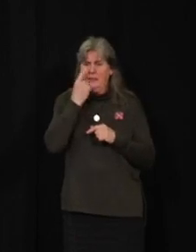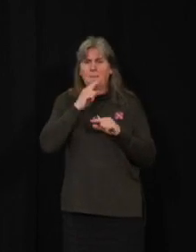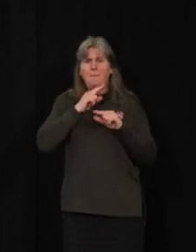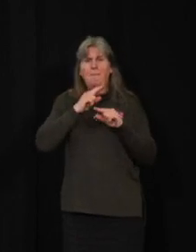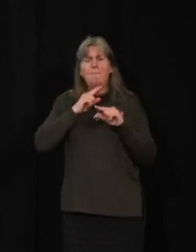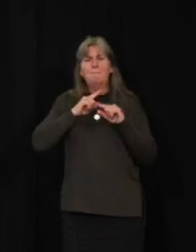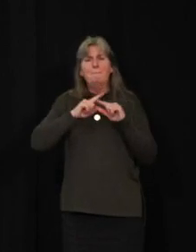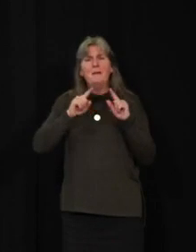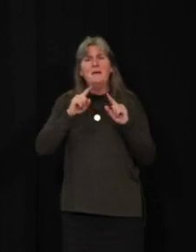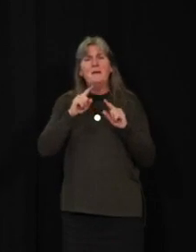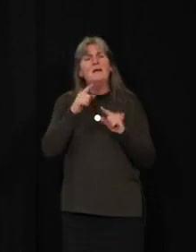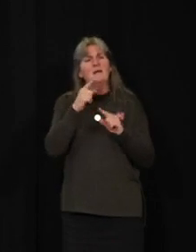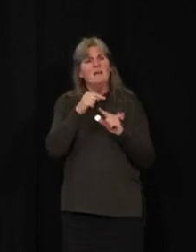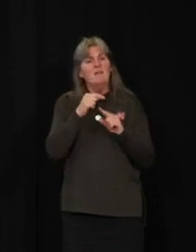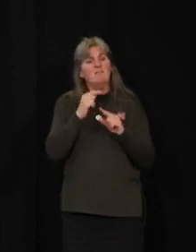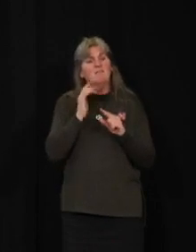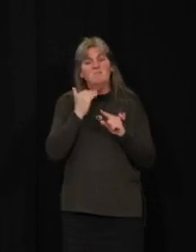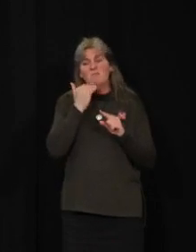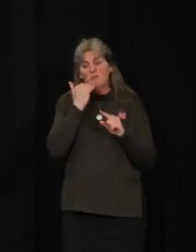compared to other regions.